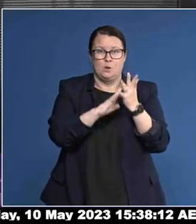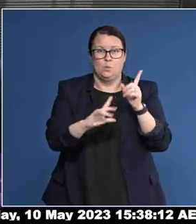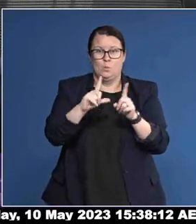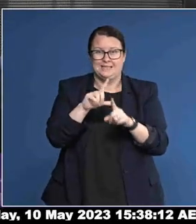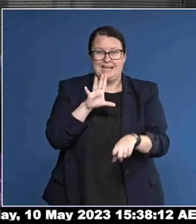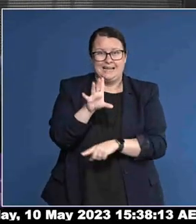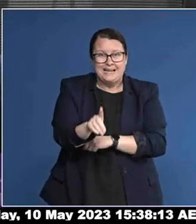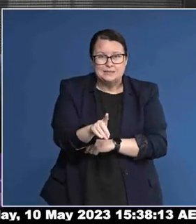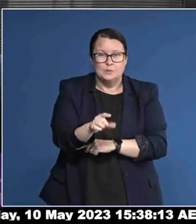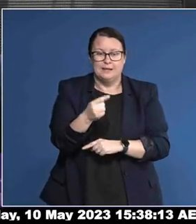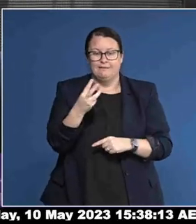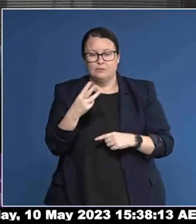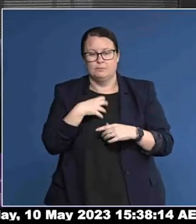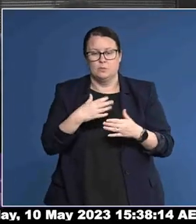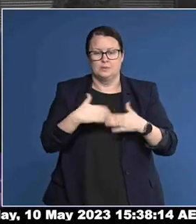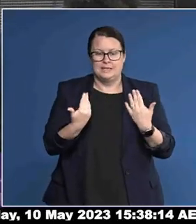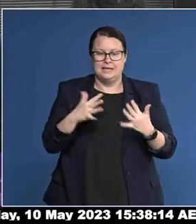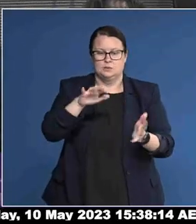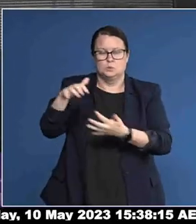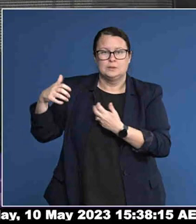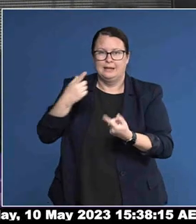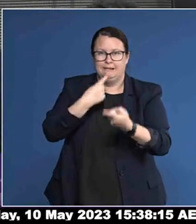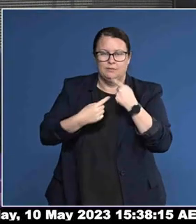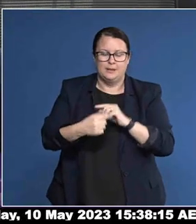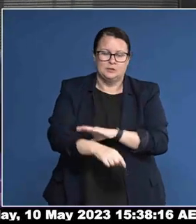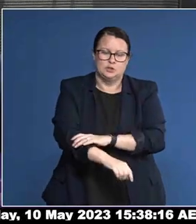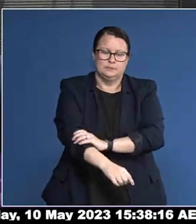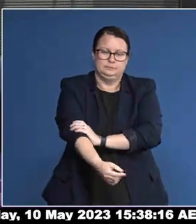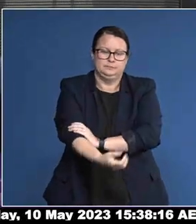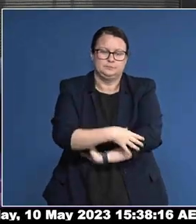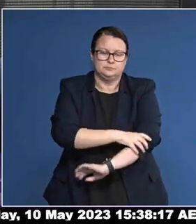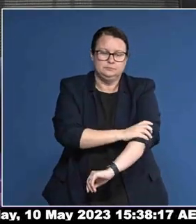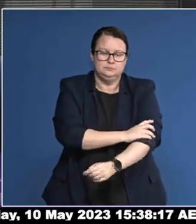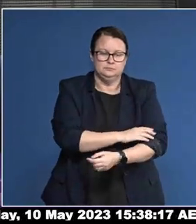a few more days to marshal information. COMMISSIONER McEWIN: Ms Eastman, you want to reply to that?